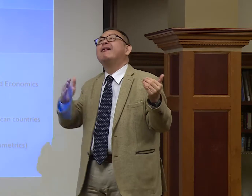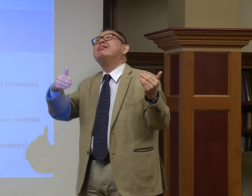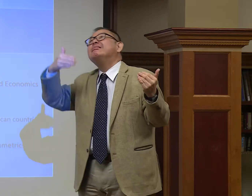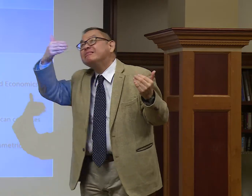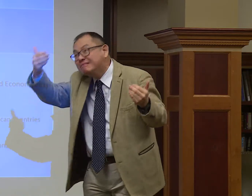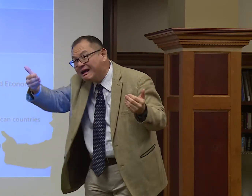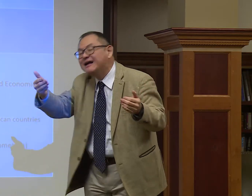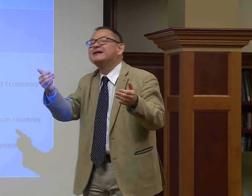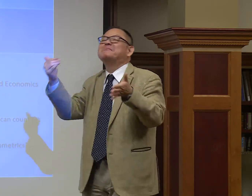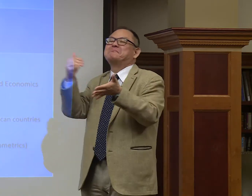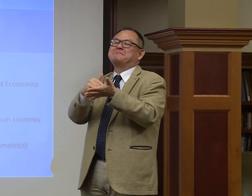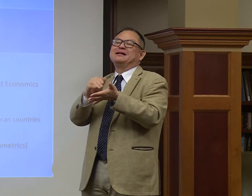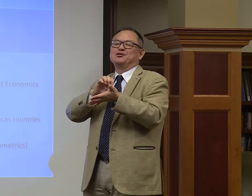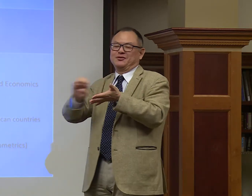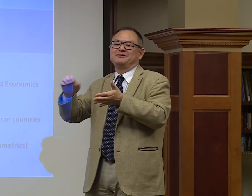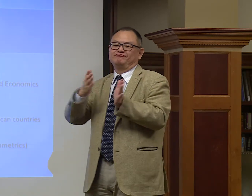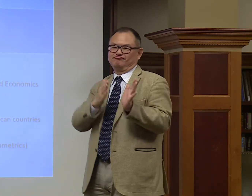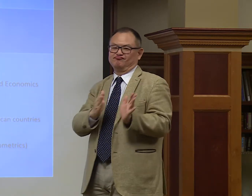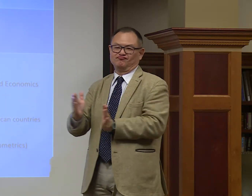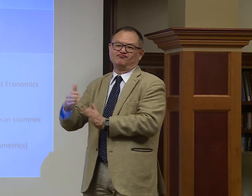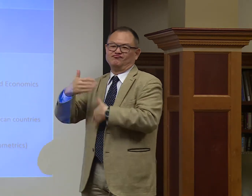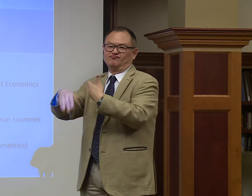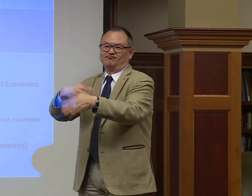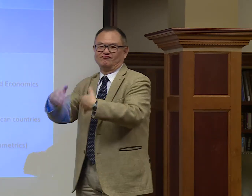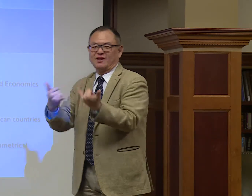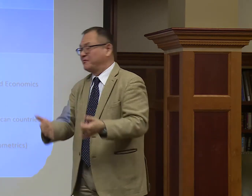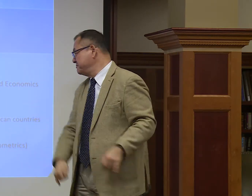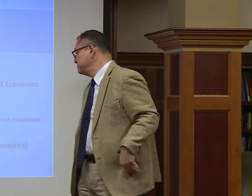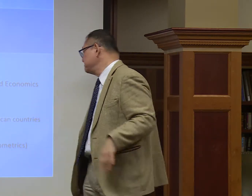And then I'm continuing to do so now.